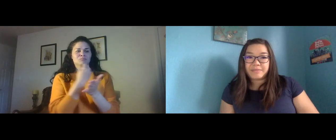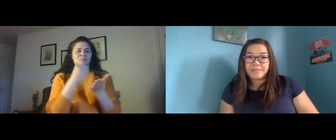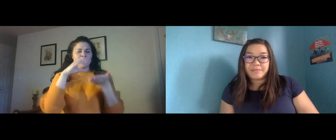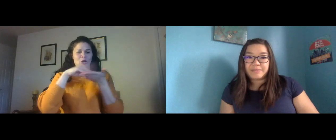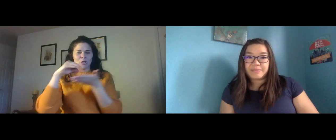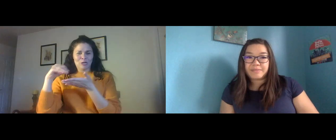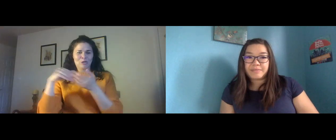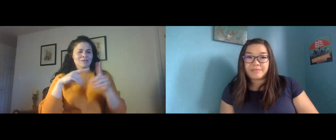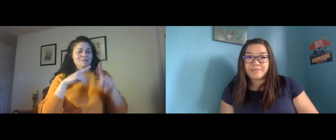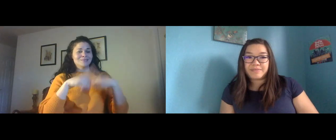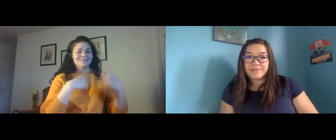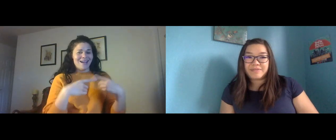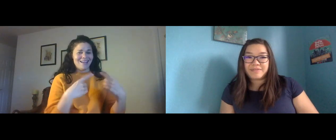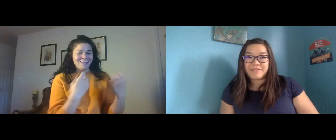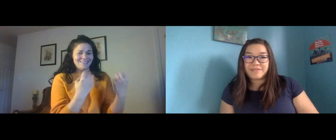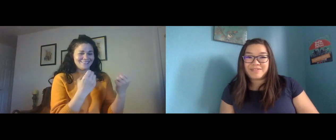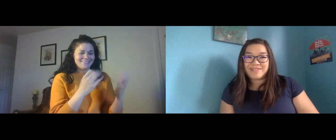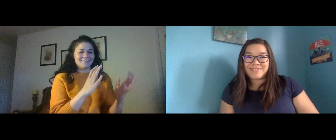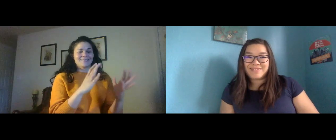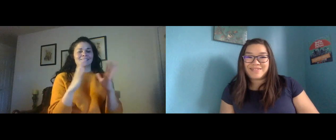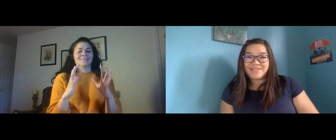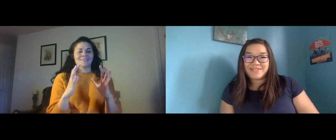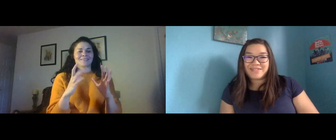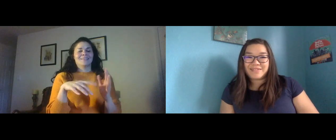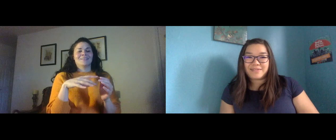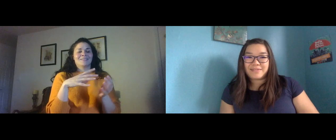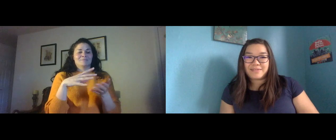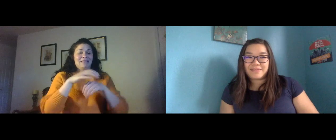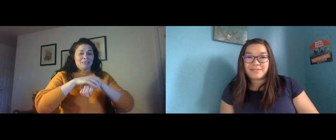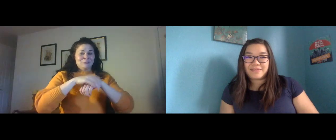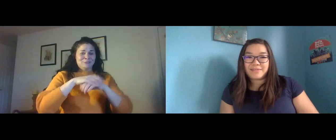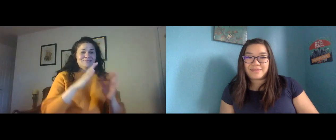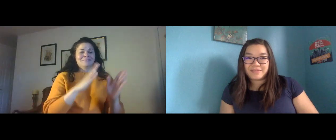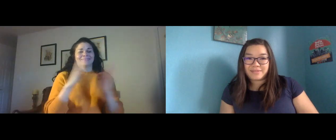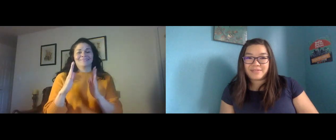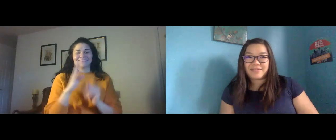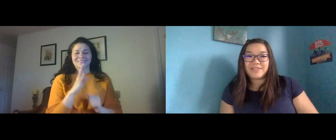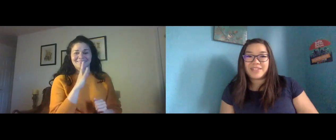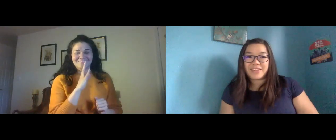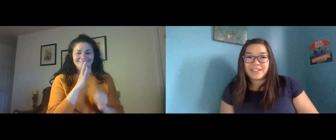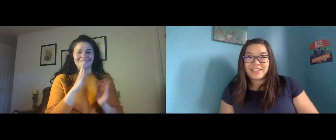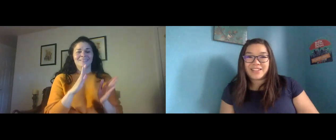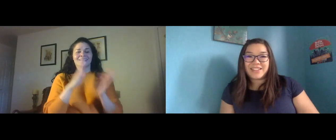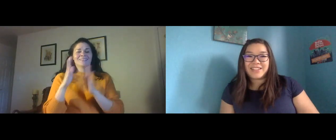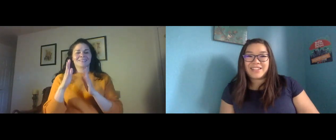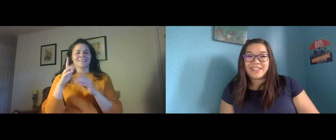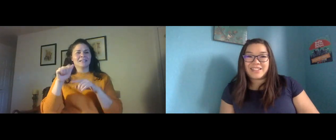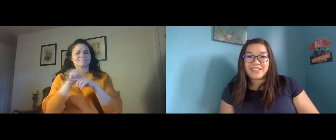With that, I began learning signs, learning to understand written and spoken English,